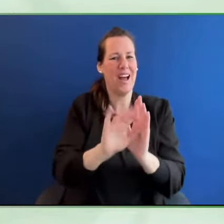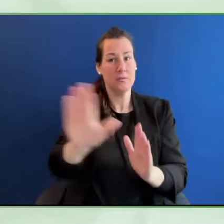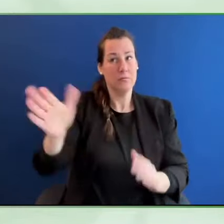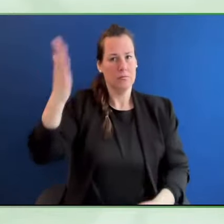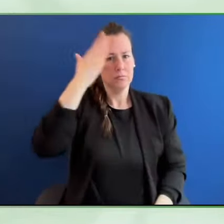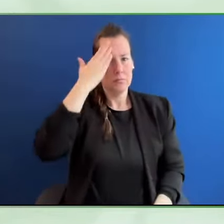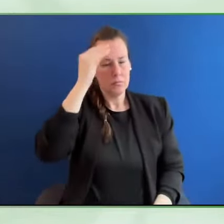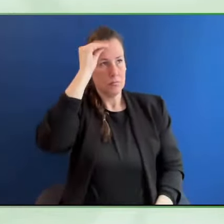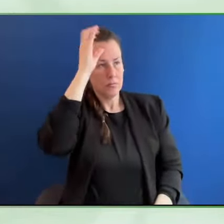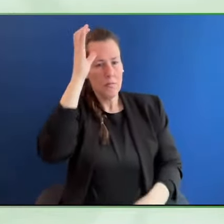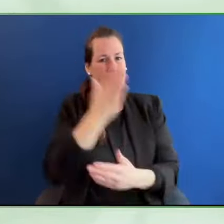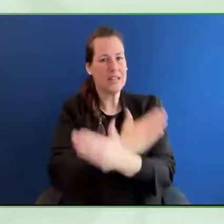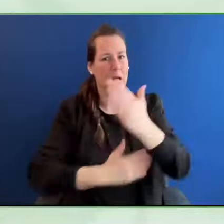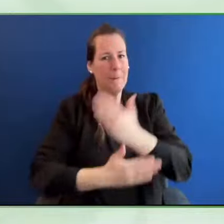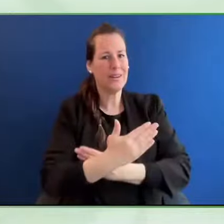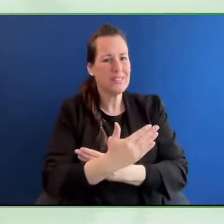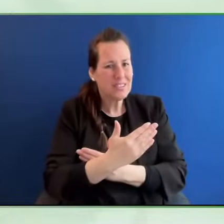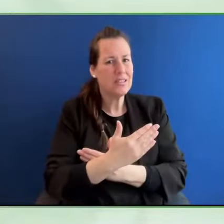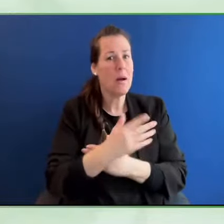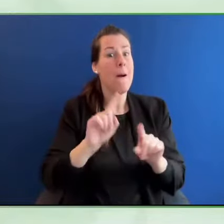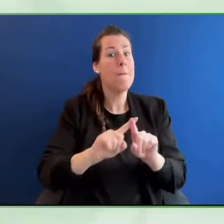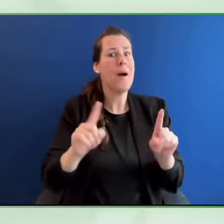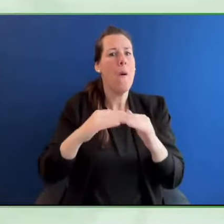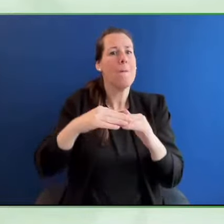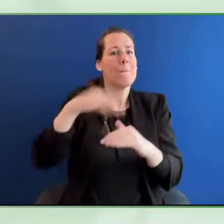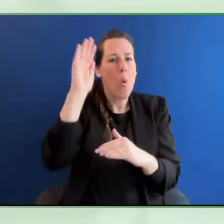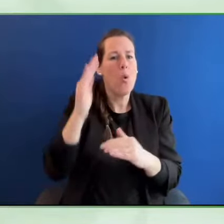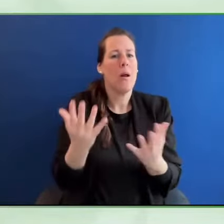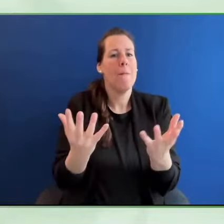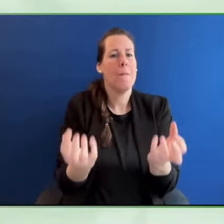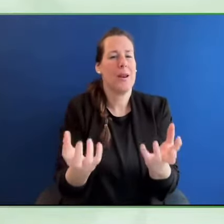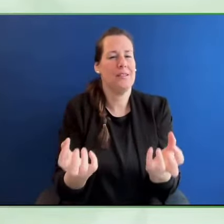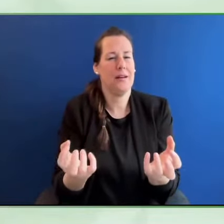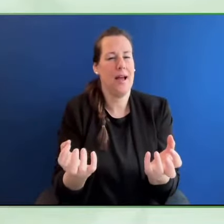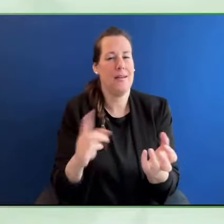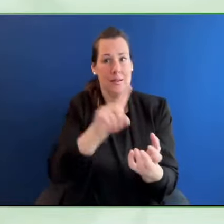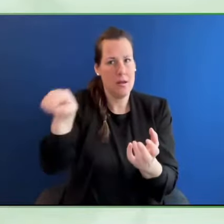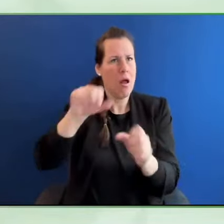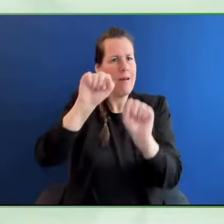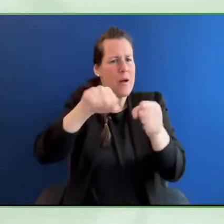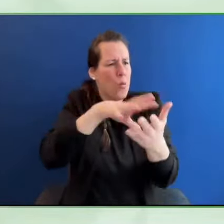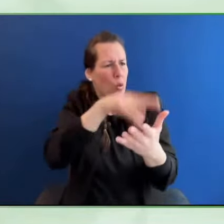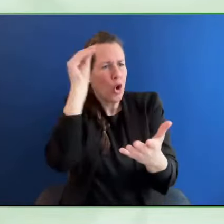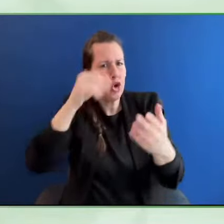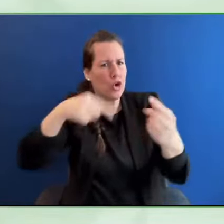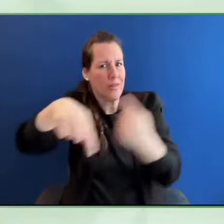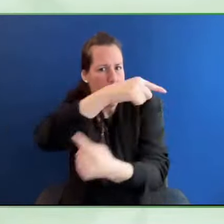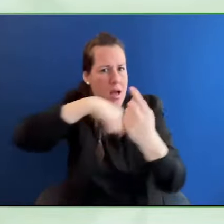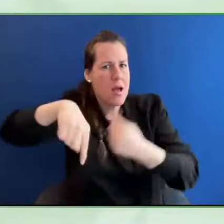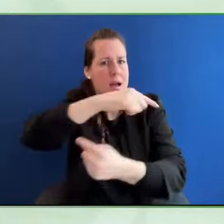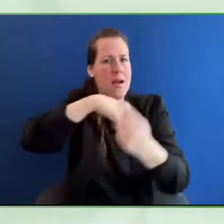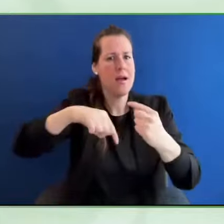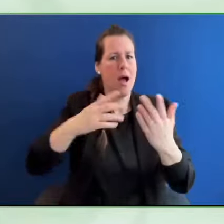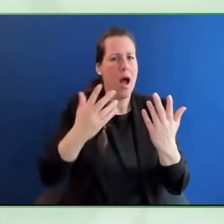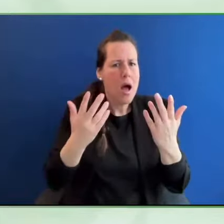country. If France has a good practice that is working, why can't Greece also do it?